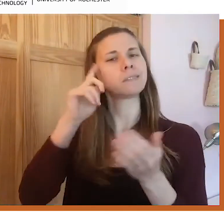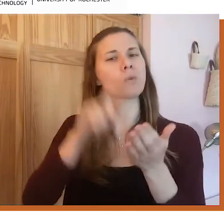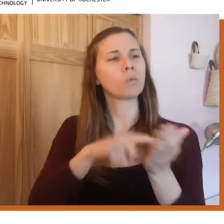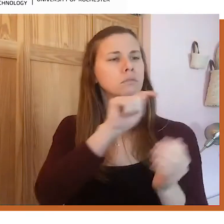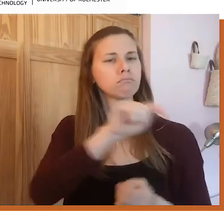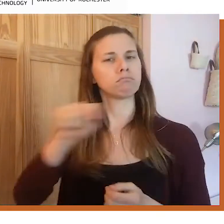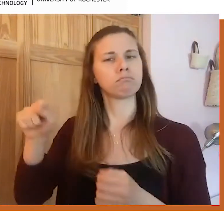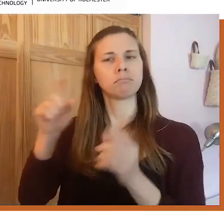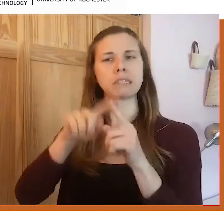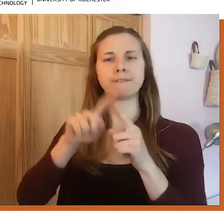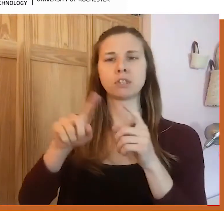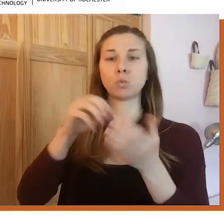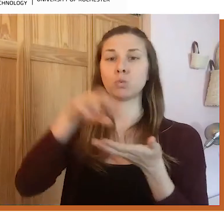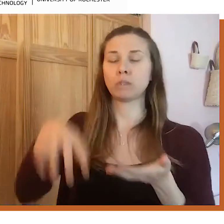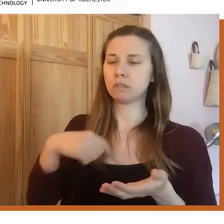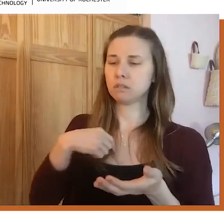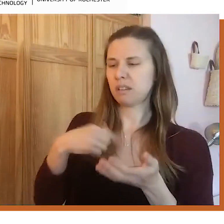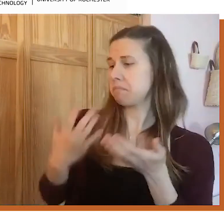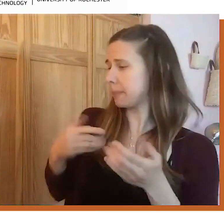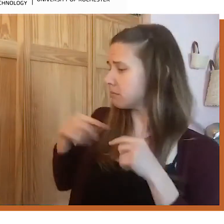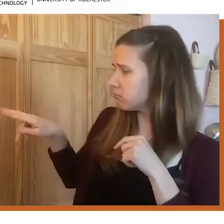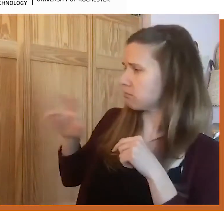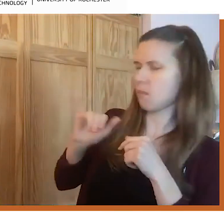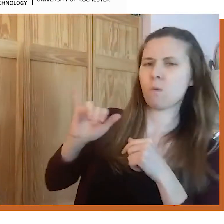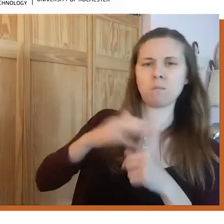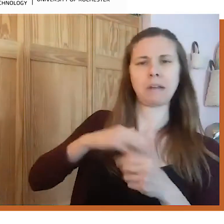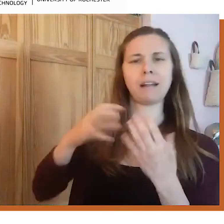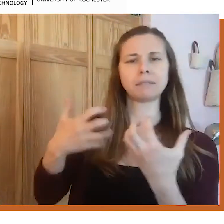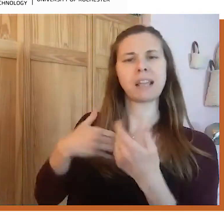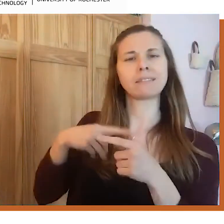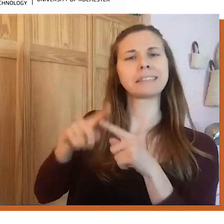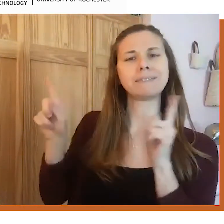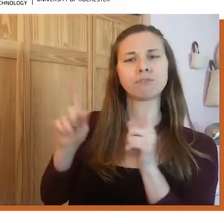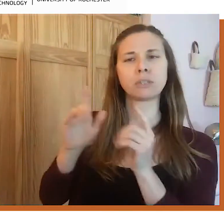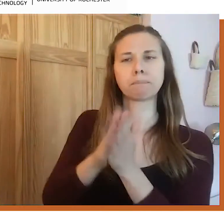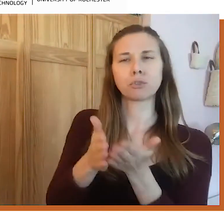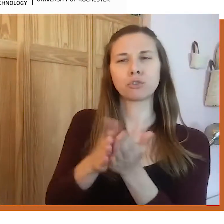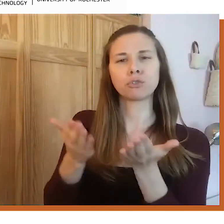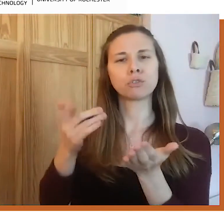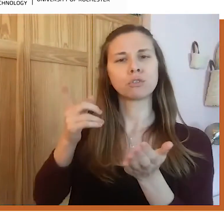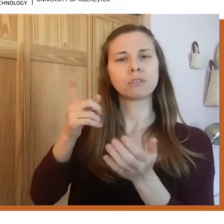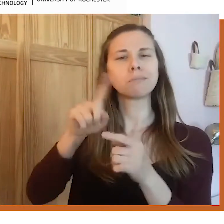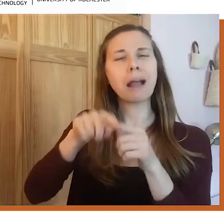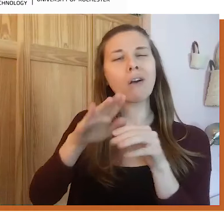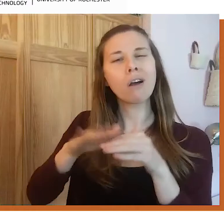I would notice that different students in my class would have a different book than me